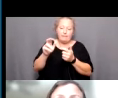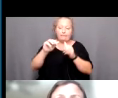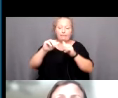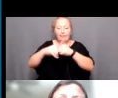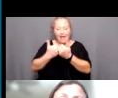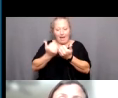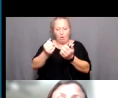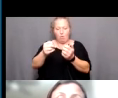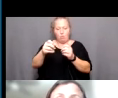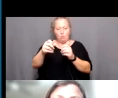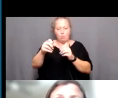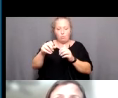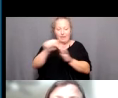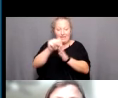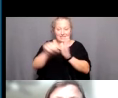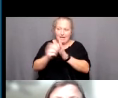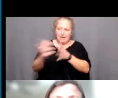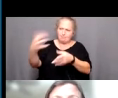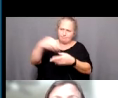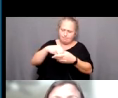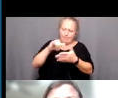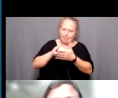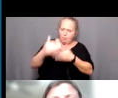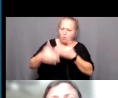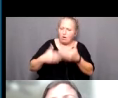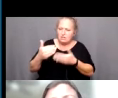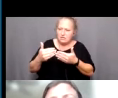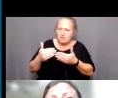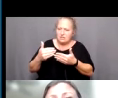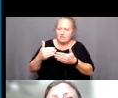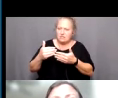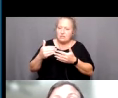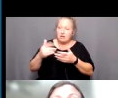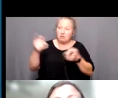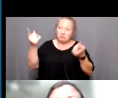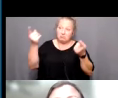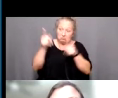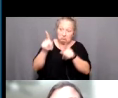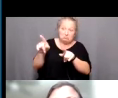about how the state gets engaged in this process and I think it aligns